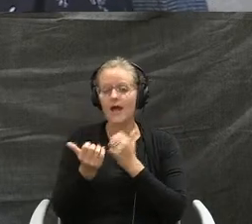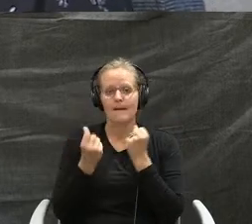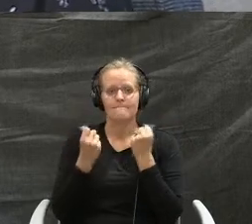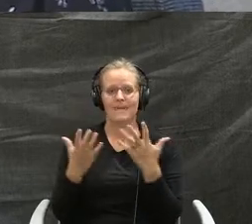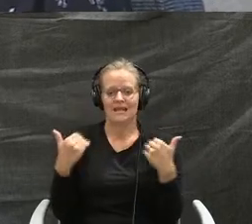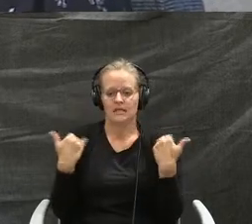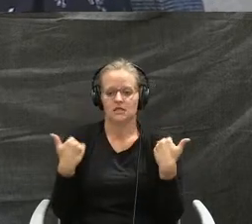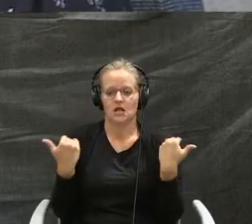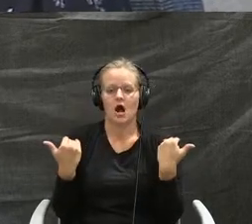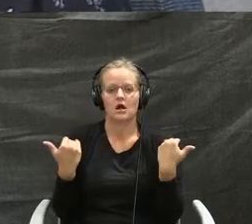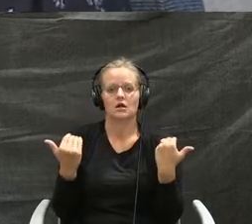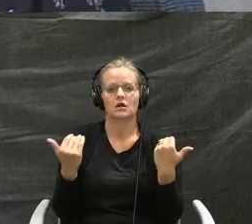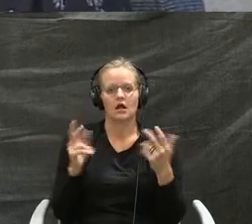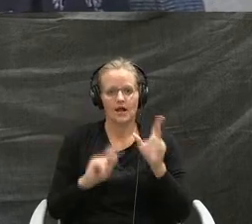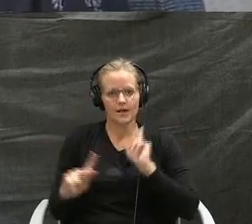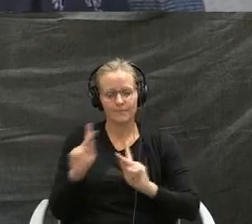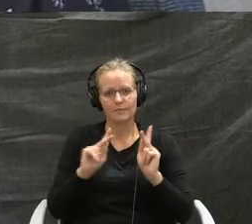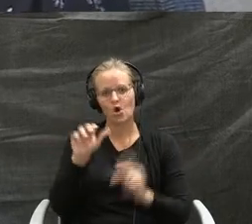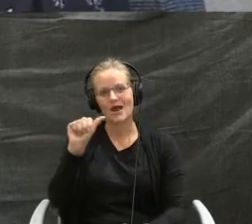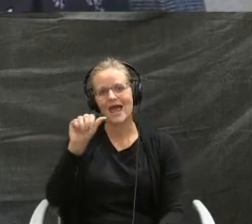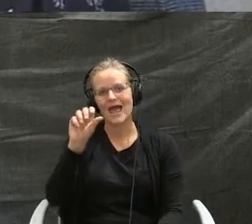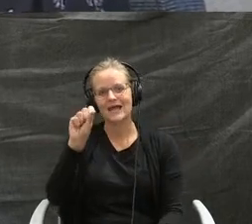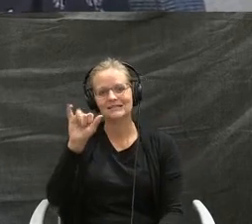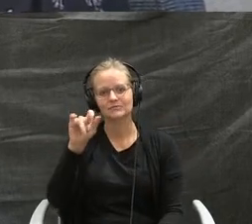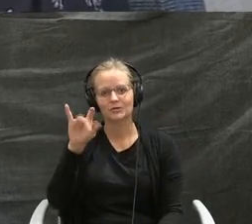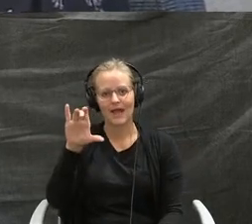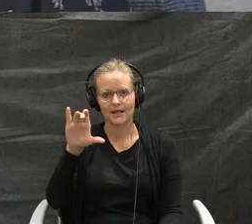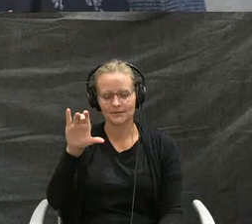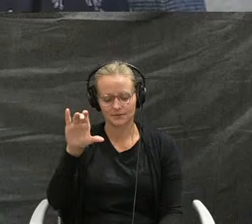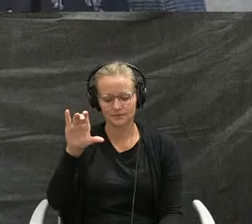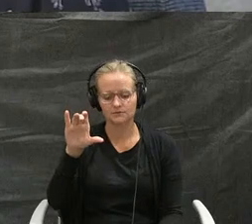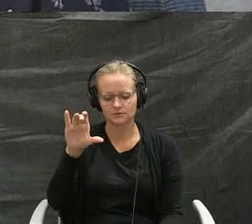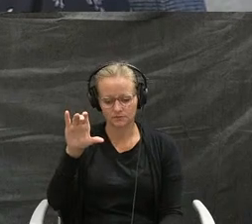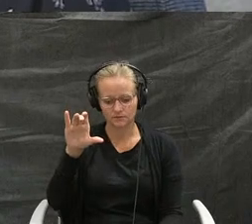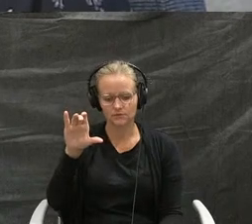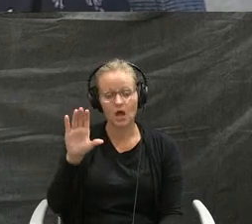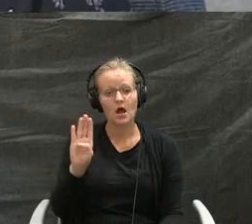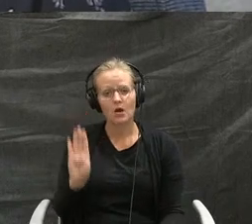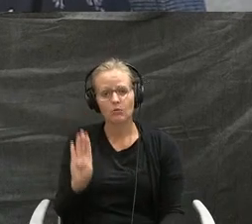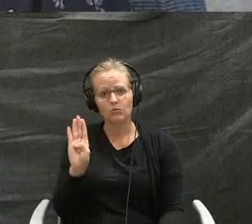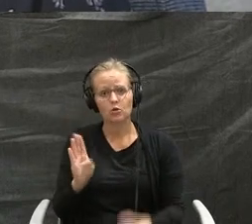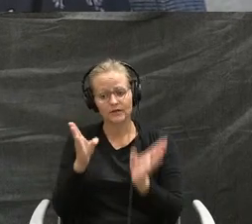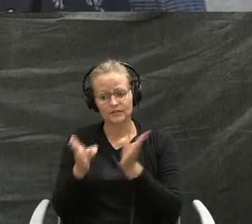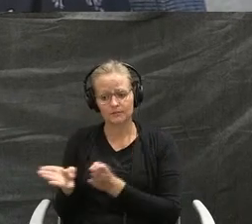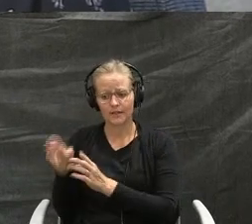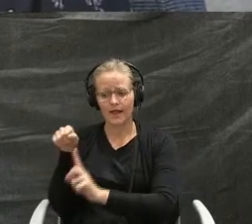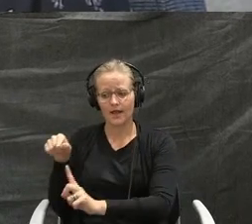not be comfortable doing this task. Bloomington's plan also states that schoolwide temperature checks at school are